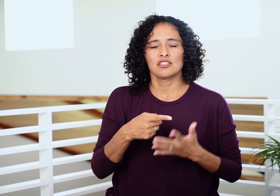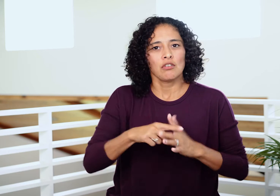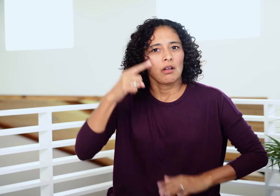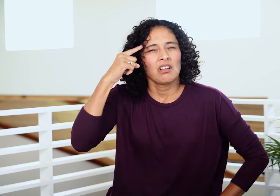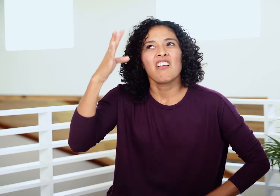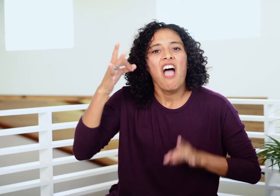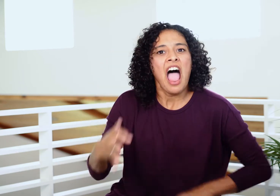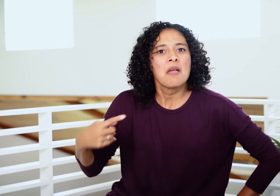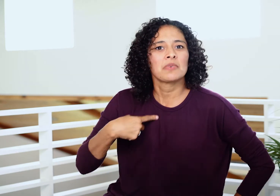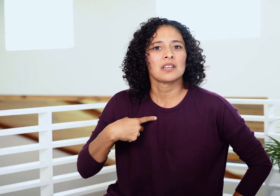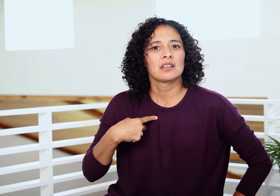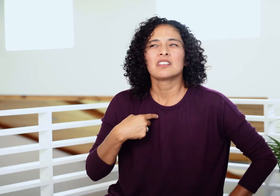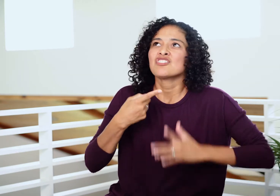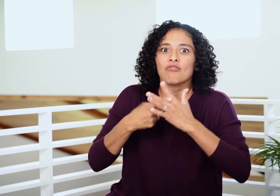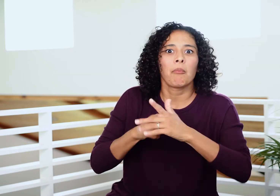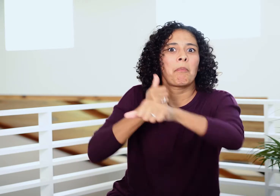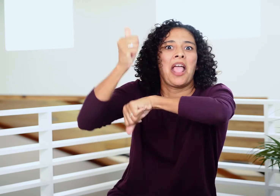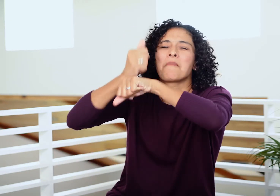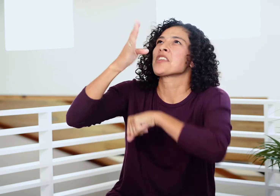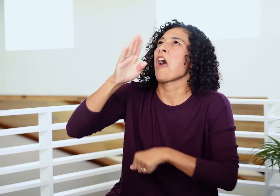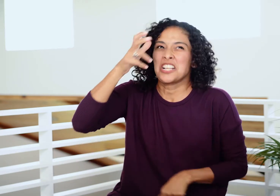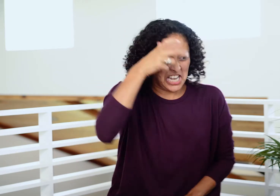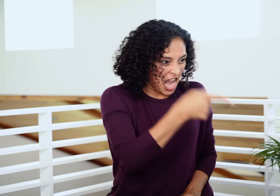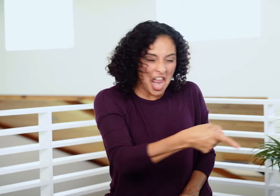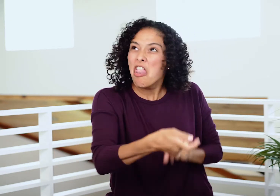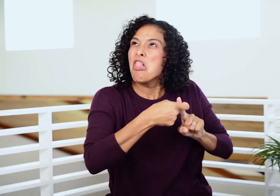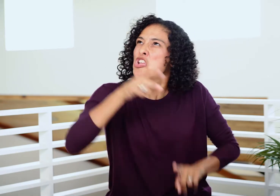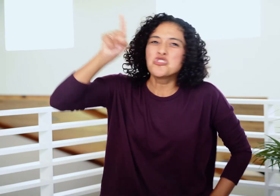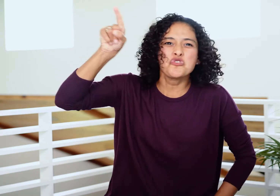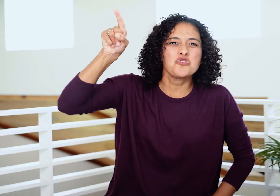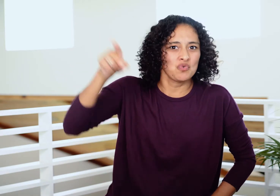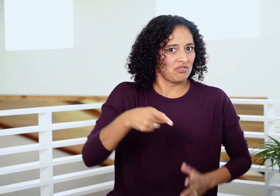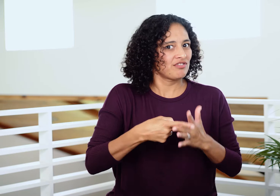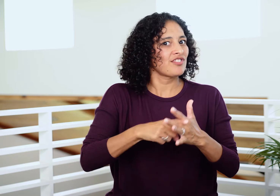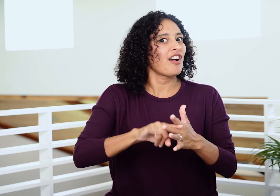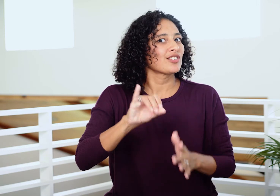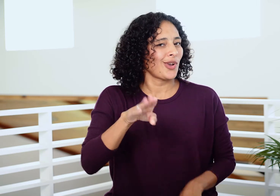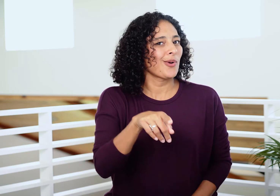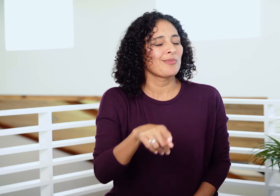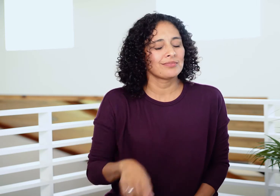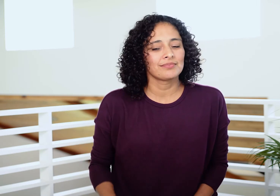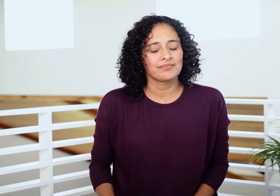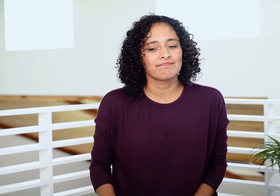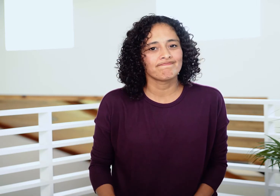He believes God hates him. He blames God for all the things Satan did.